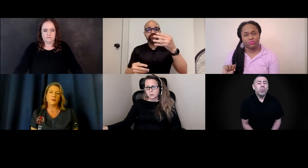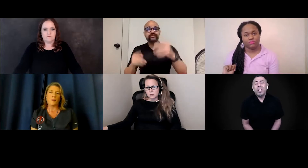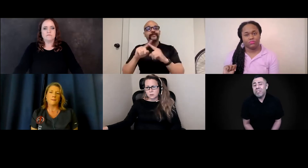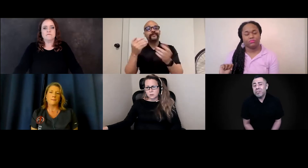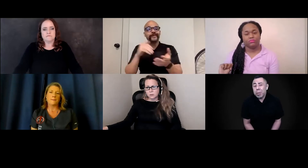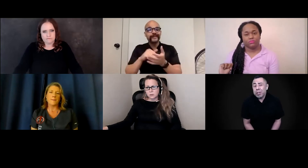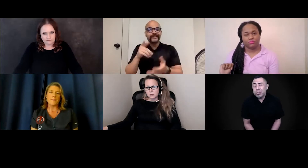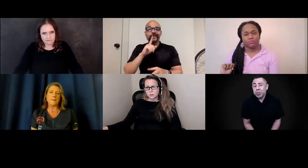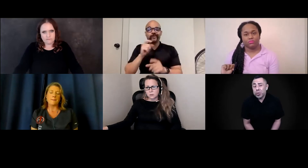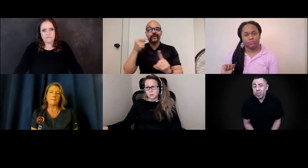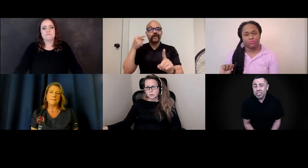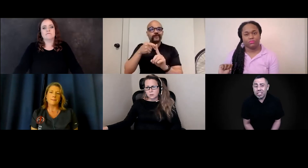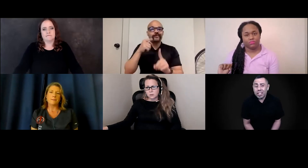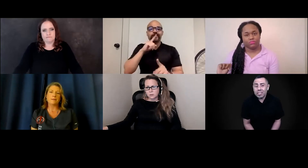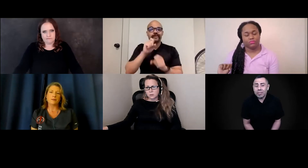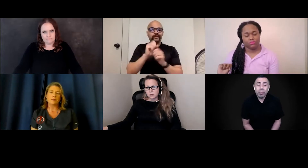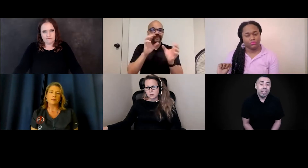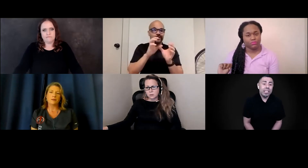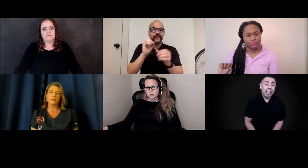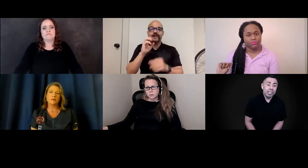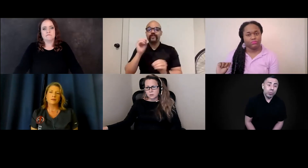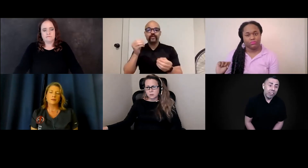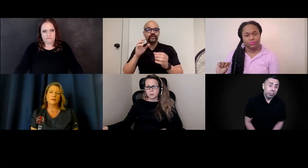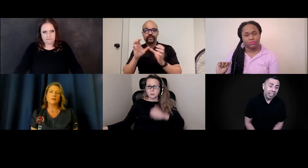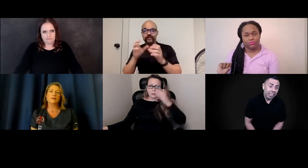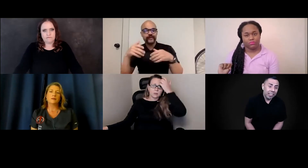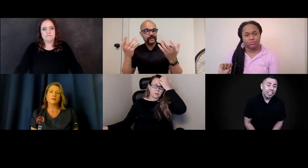We have about two or three CDIs and DIs, we have plenty.